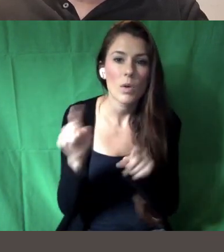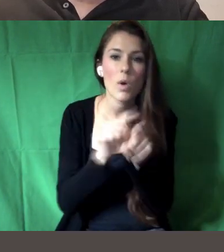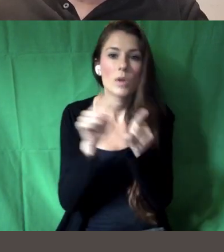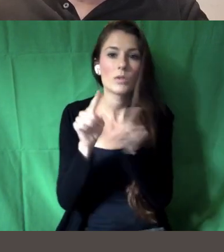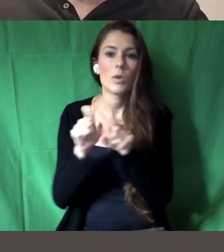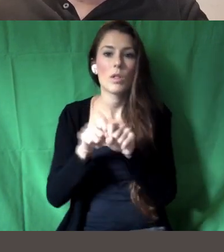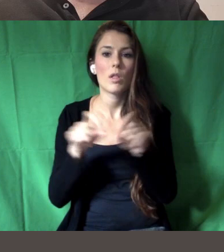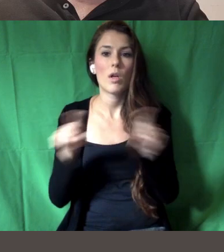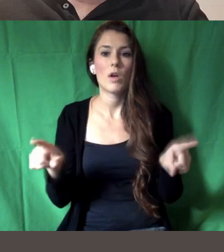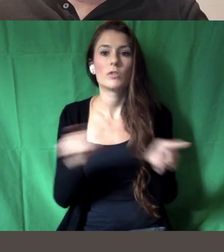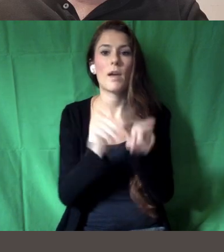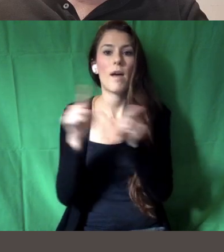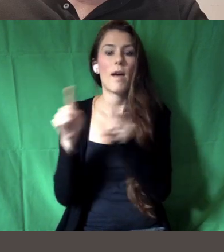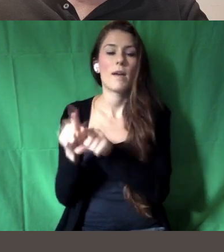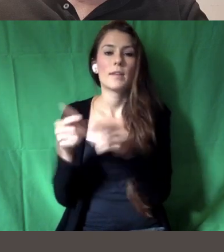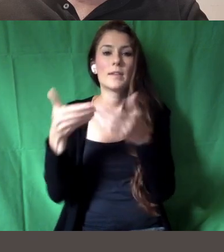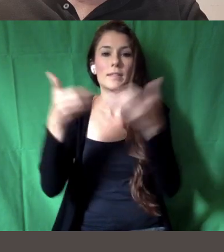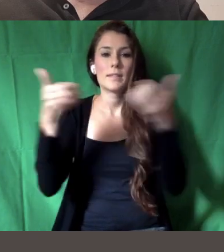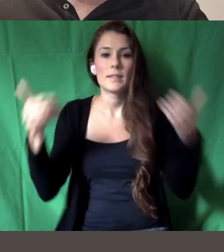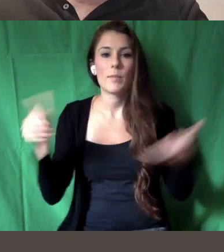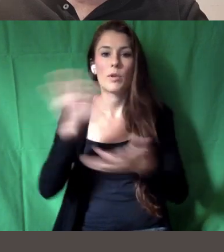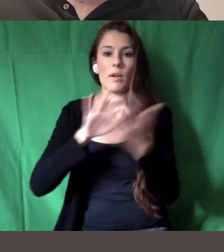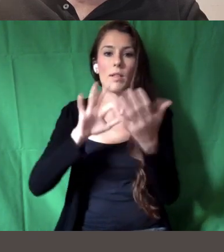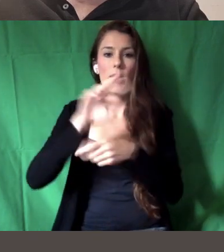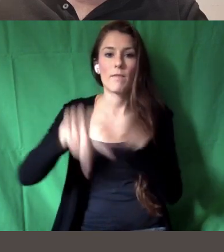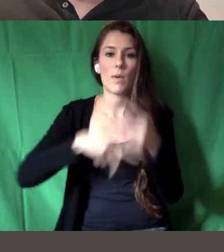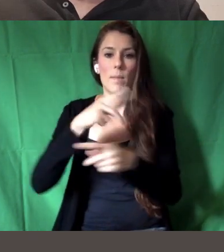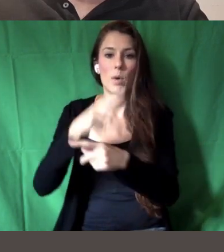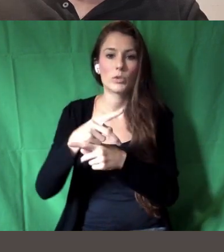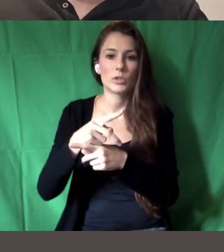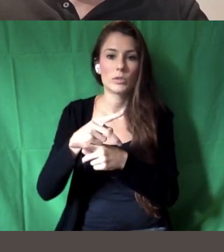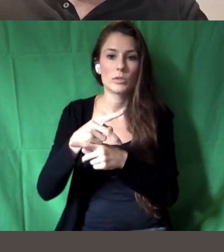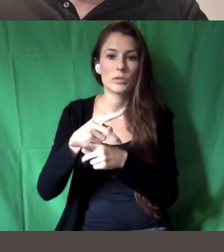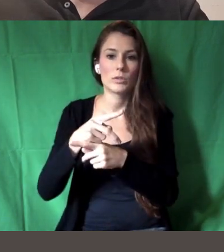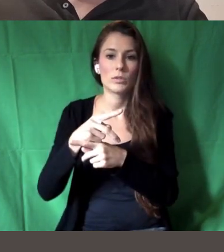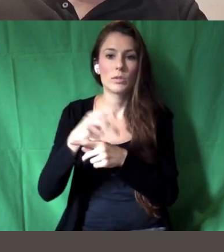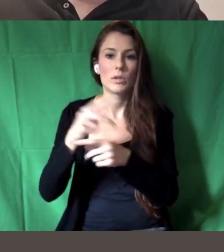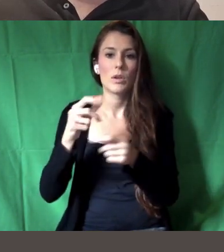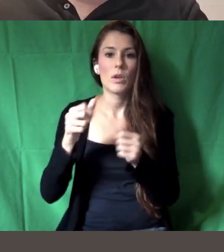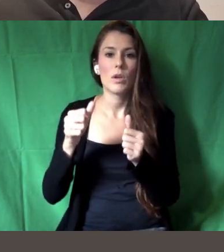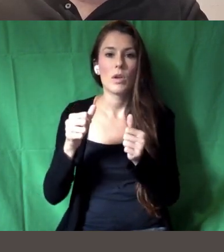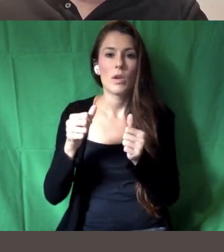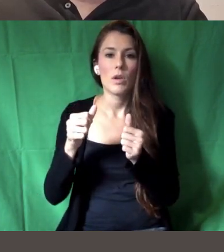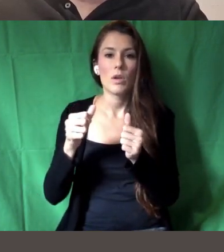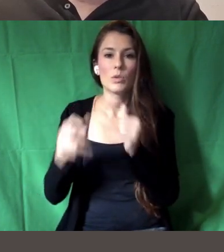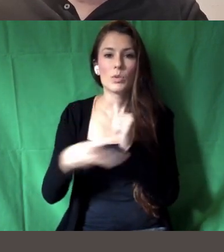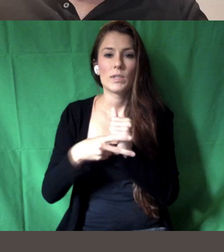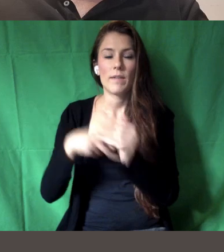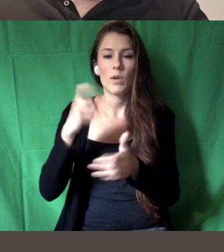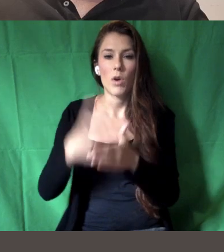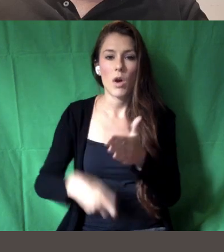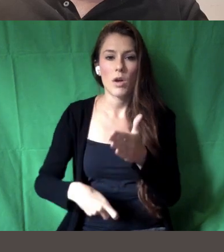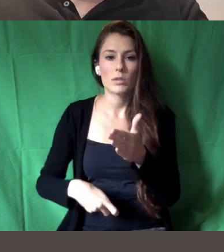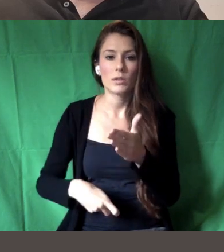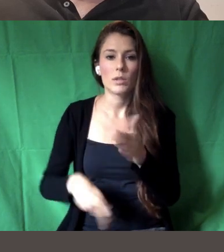launched as a separate cloud formation stack. We will use spot instances to save cost. All sources